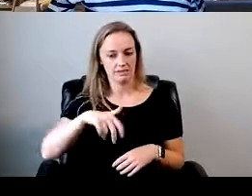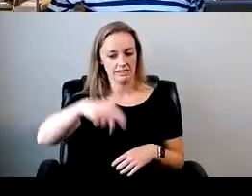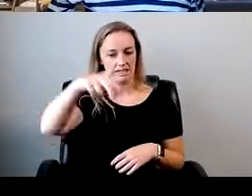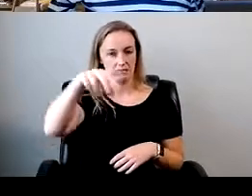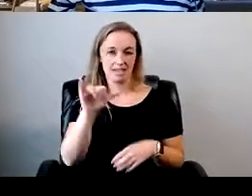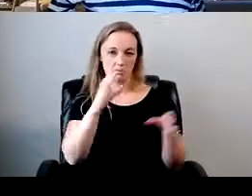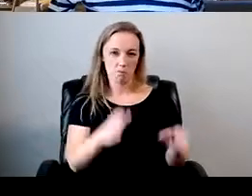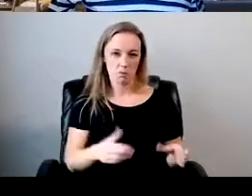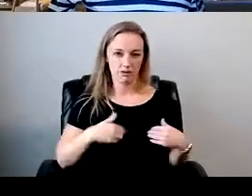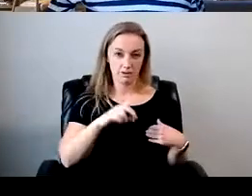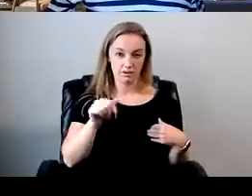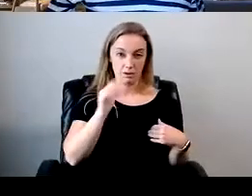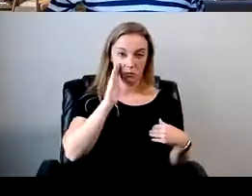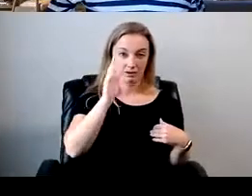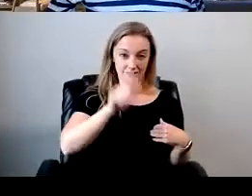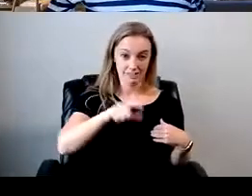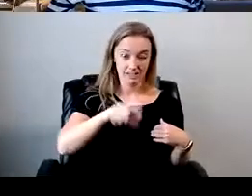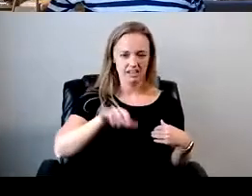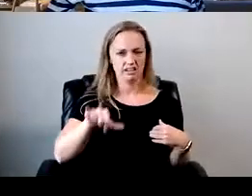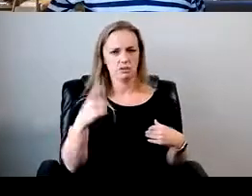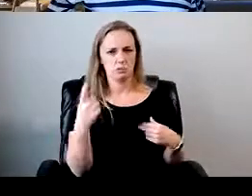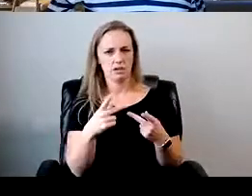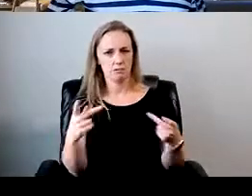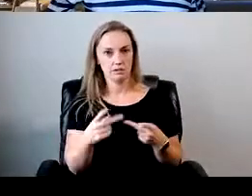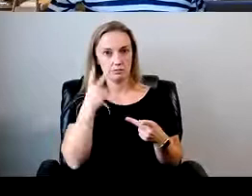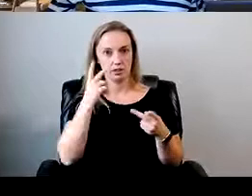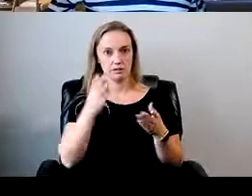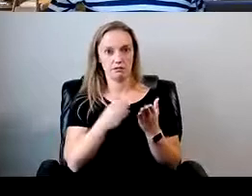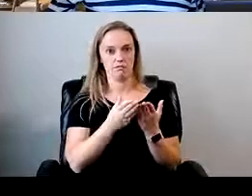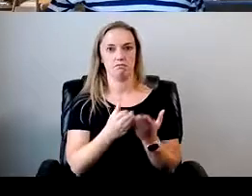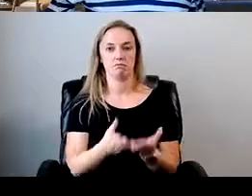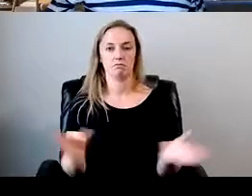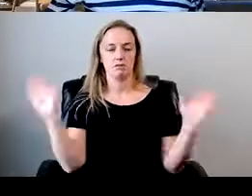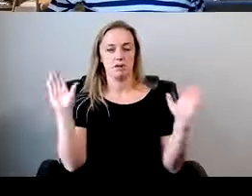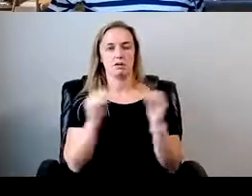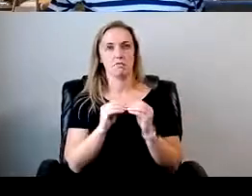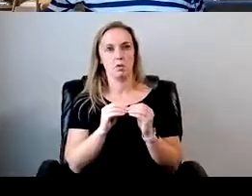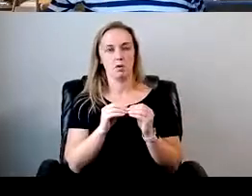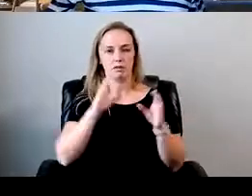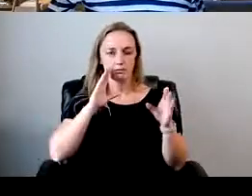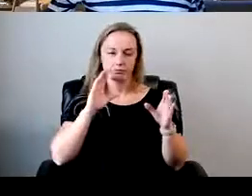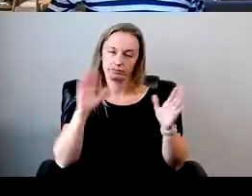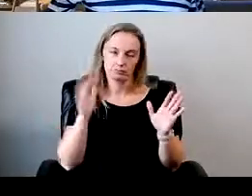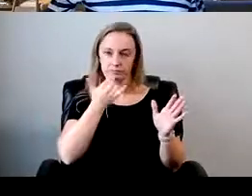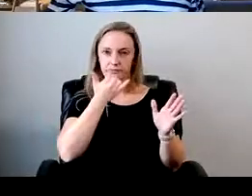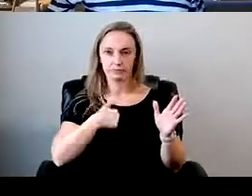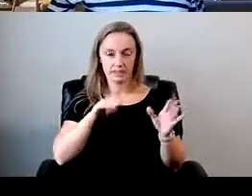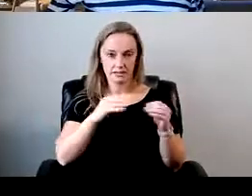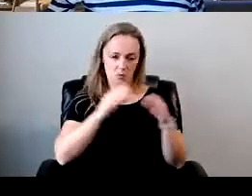So that would be one place where you would see a much broader or much more focused. I'm sorry, definition of what accessibility is,